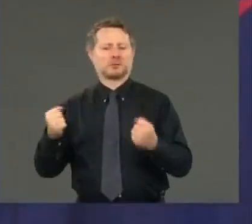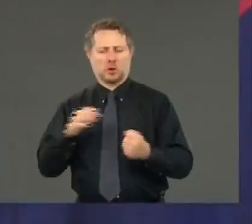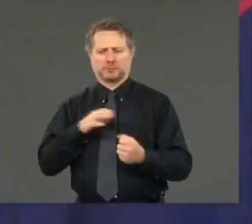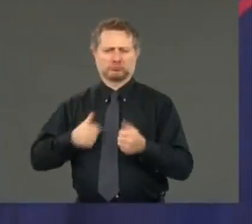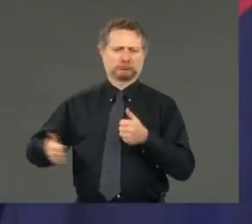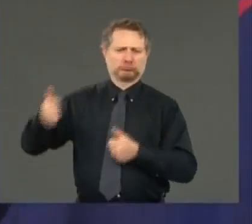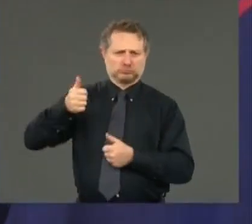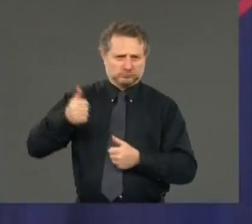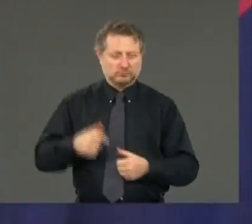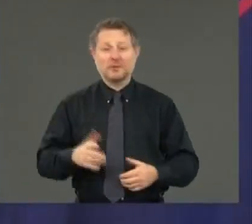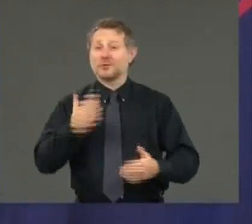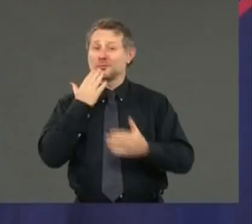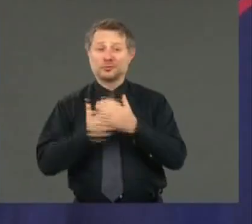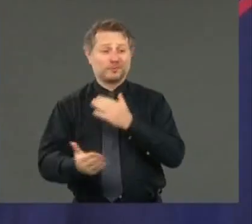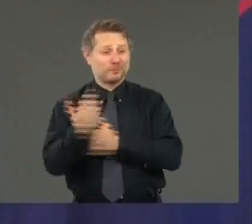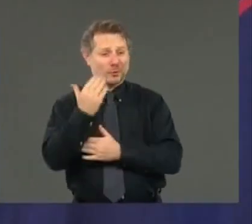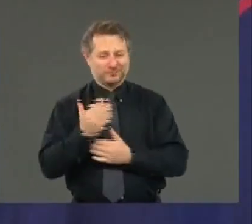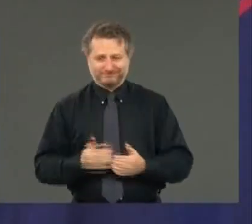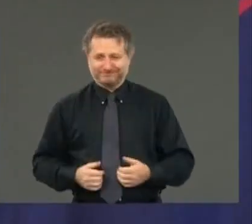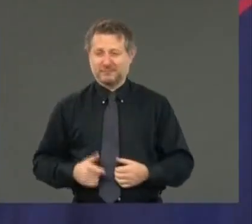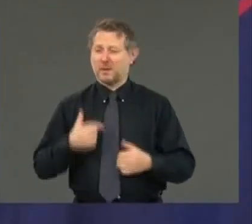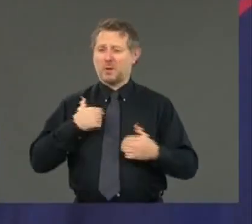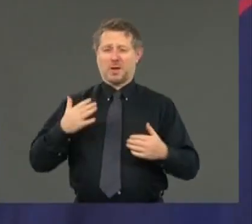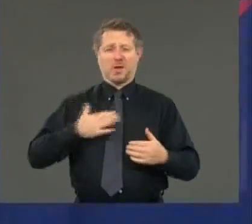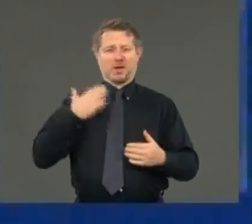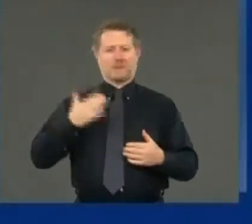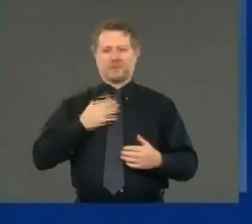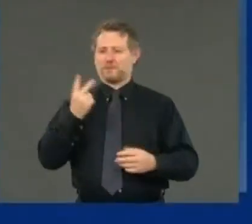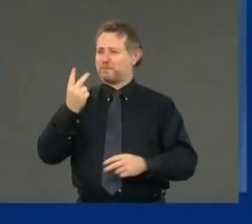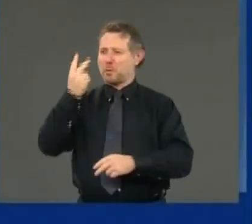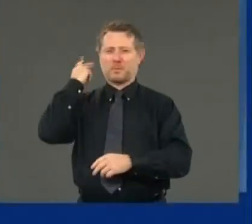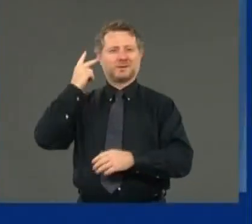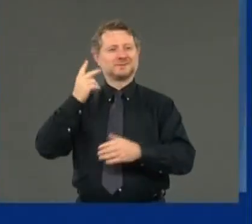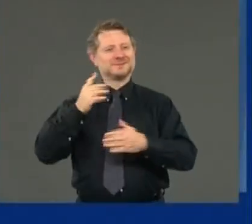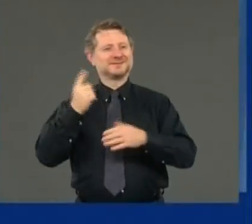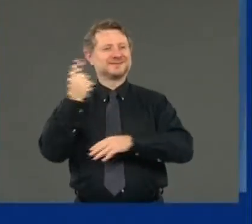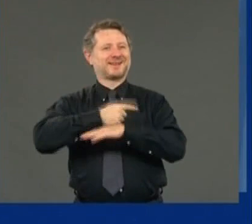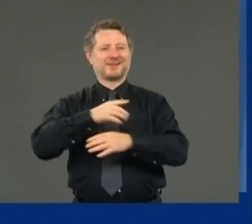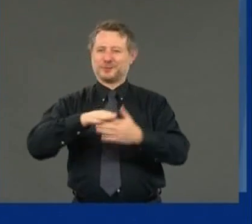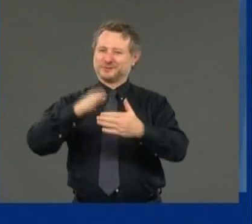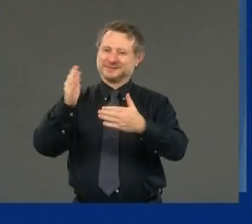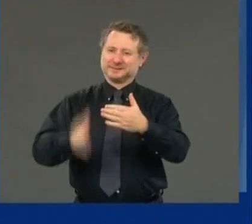DR. COMMISSIONER. GOOD MORNING TO ALL OF YOU.